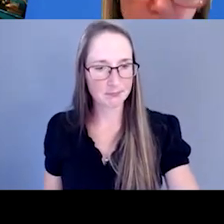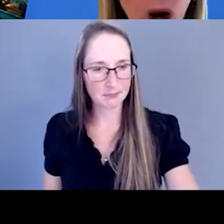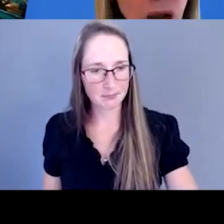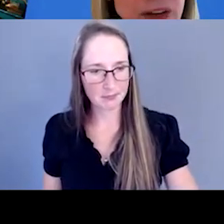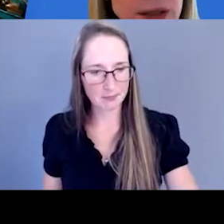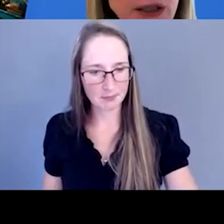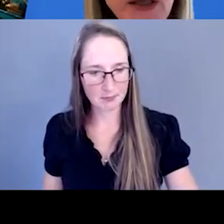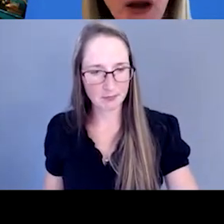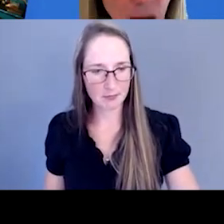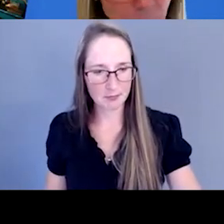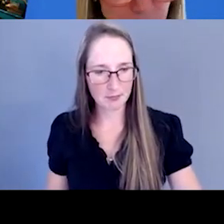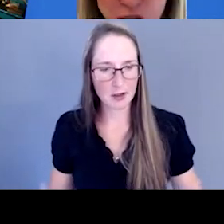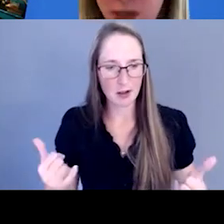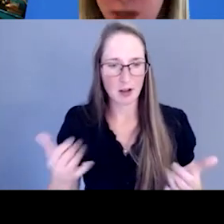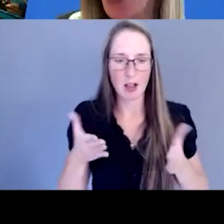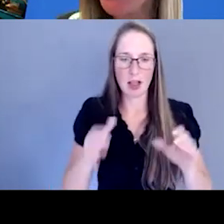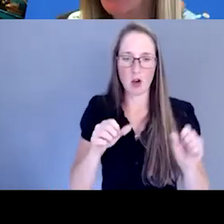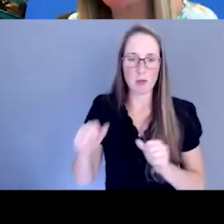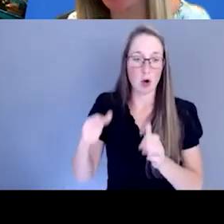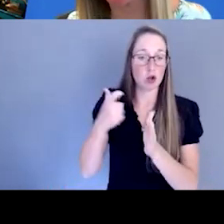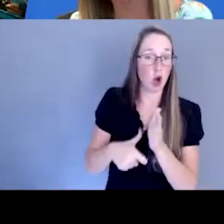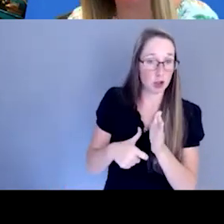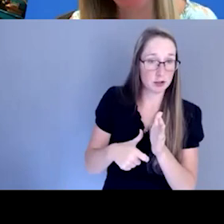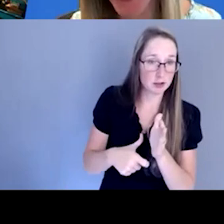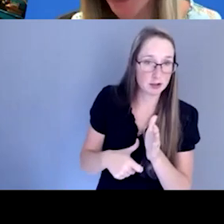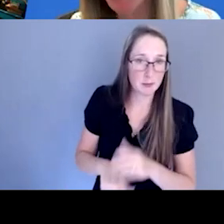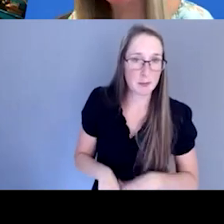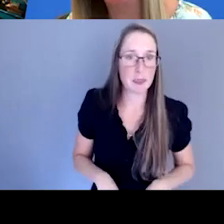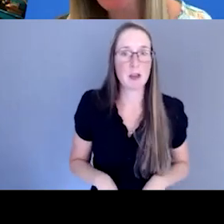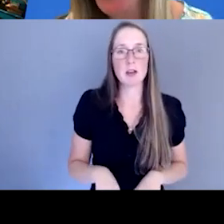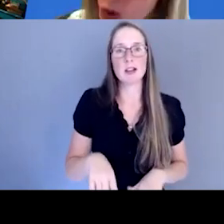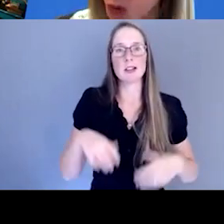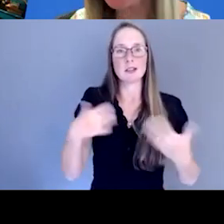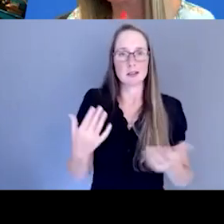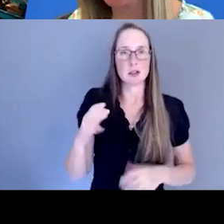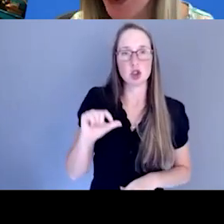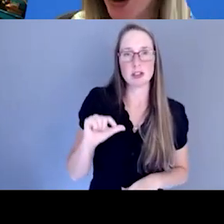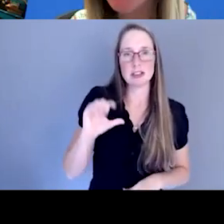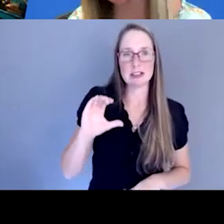Well, obviously, GC-1 applied in the past to for profits,